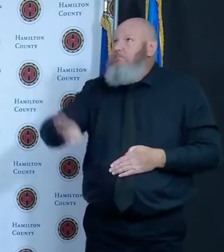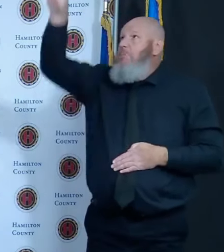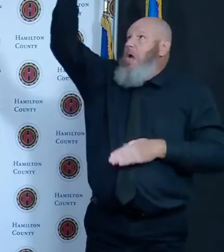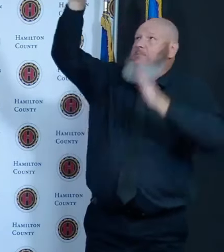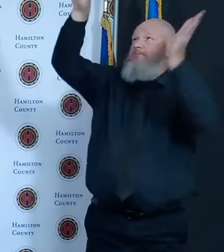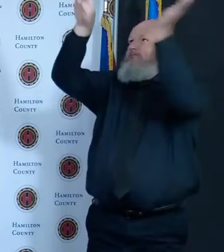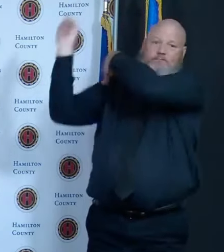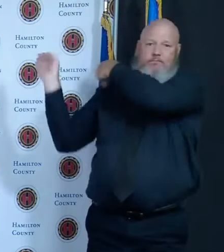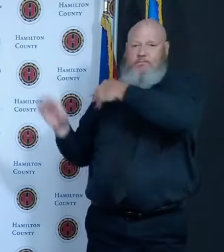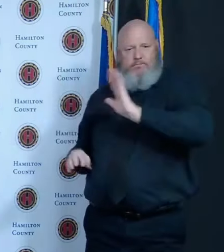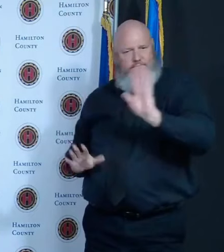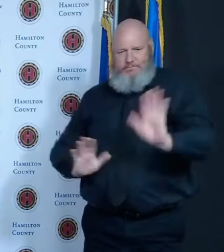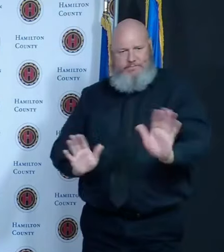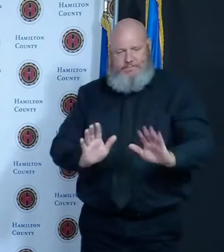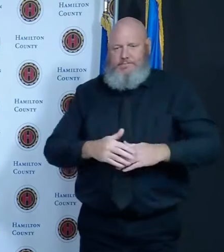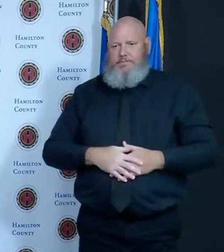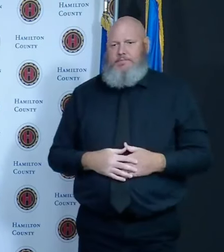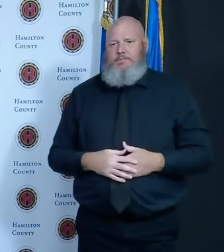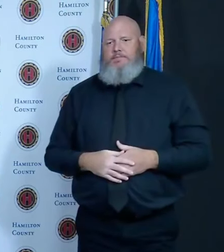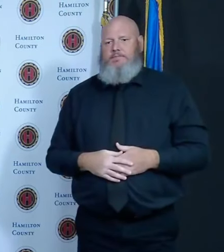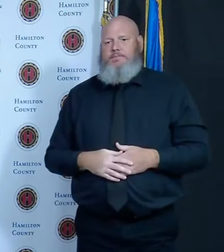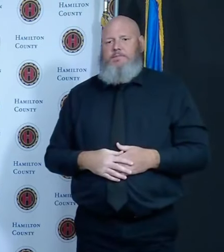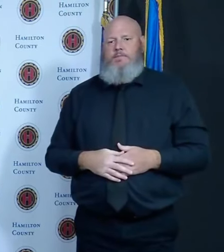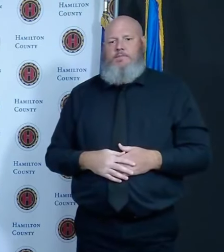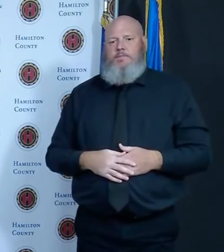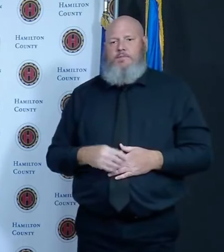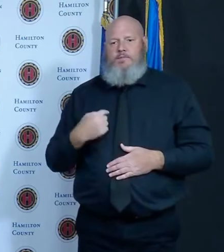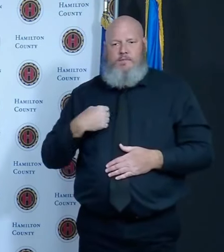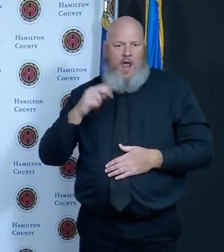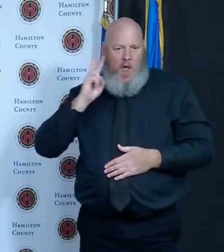getting from the Health Commissioner as of this morning